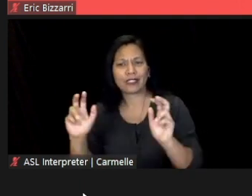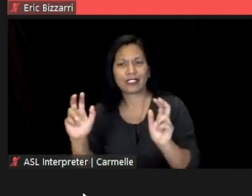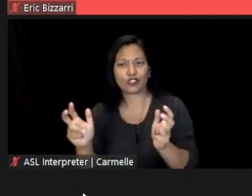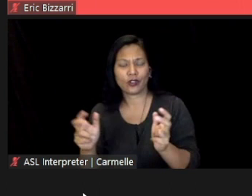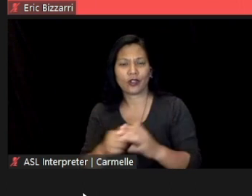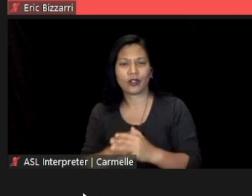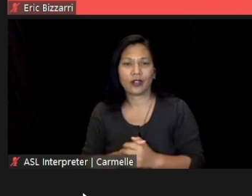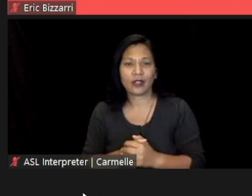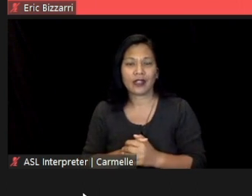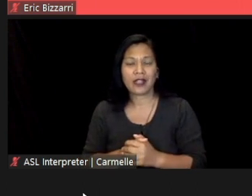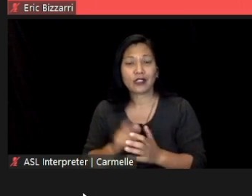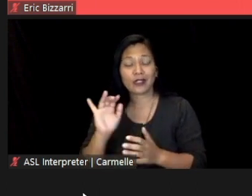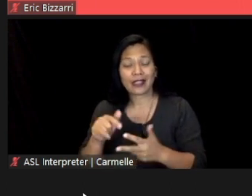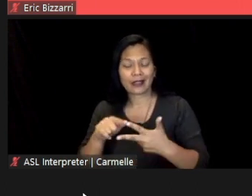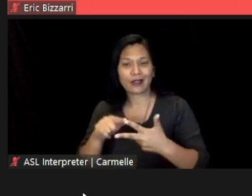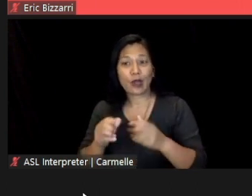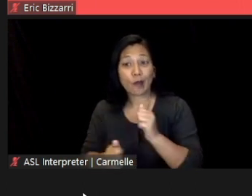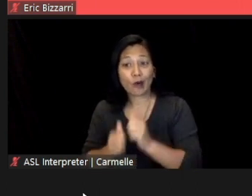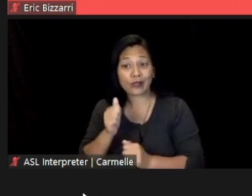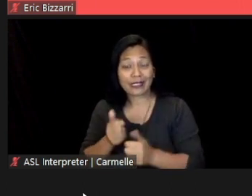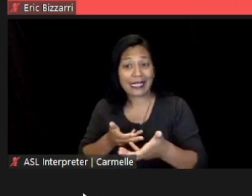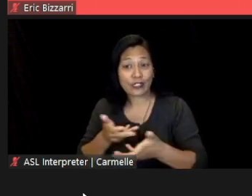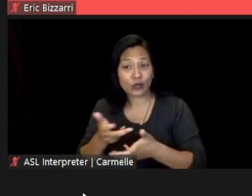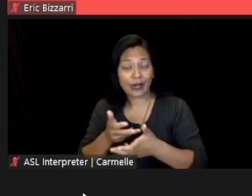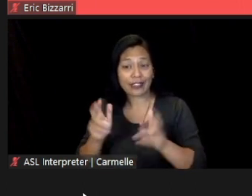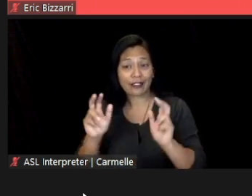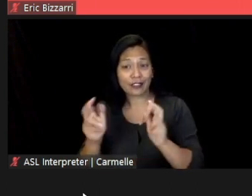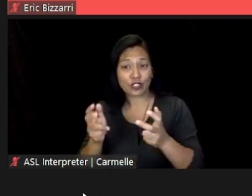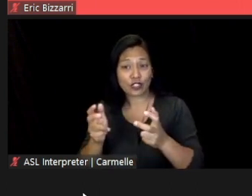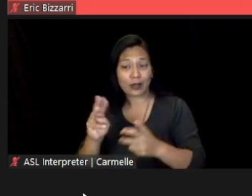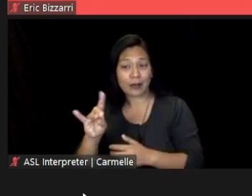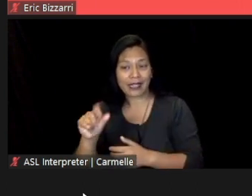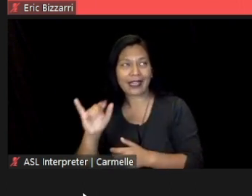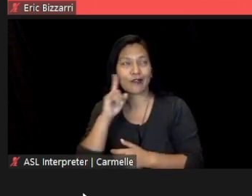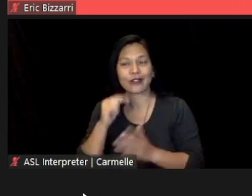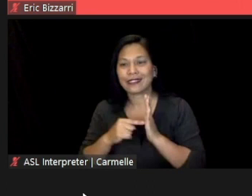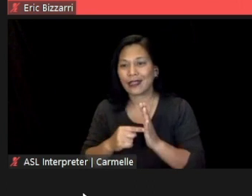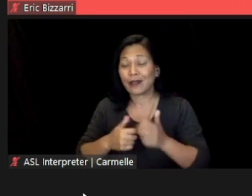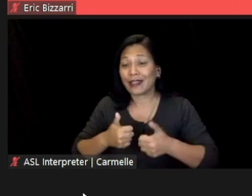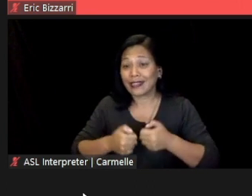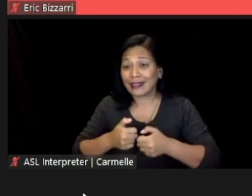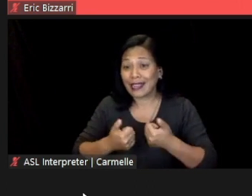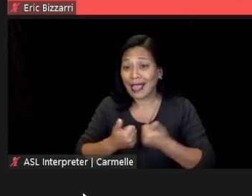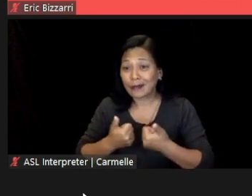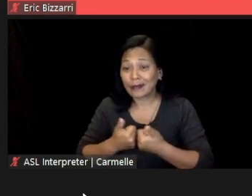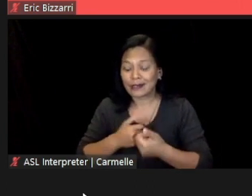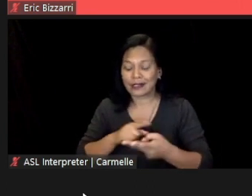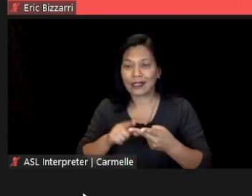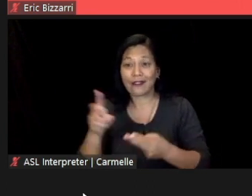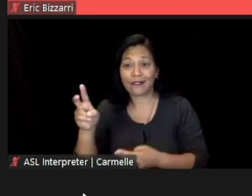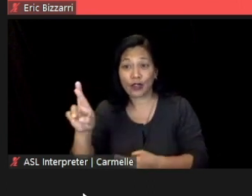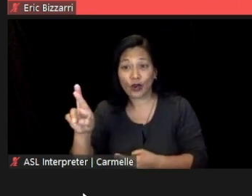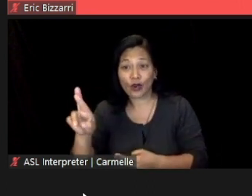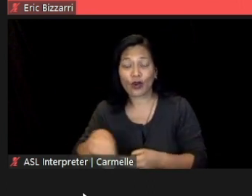And so this is predominantly interactive digital media projects, like video games, virtual reality, apps.